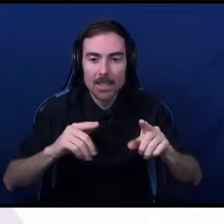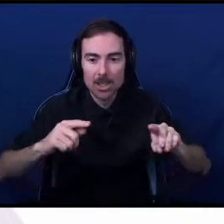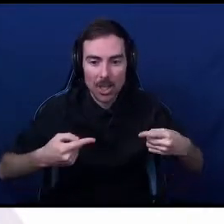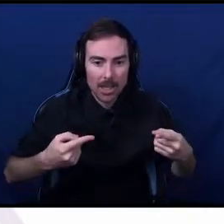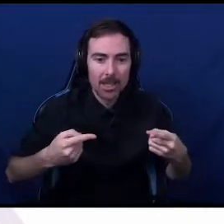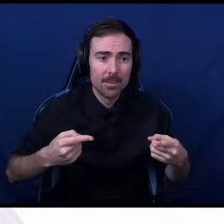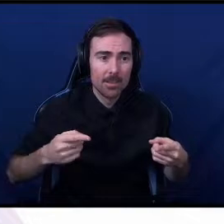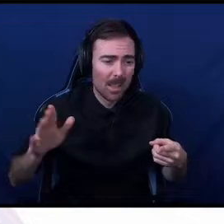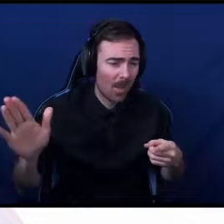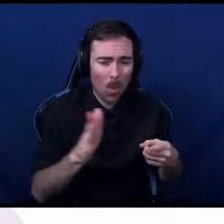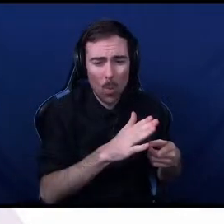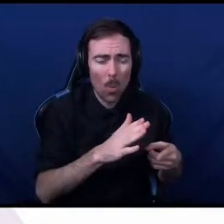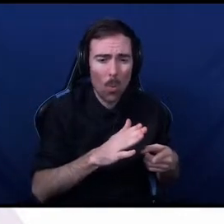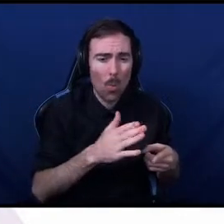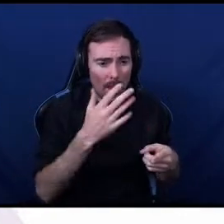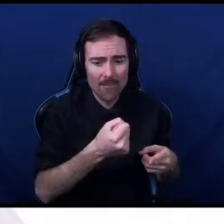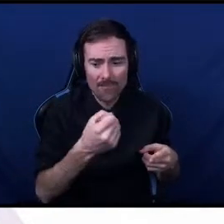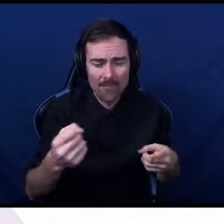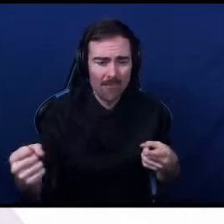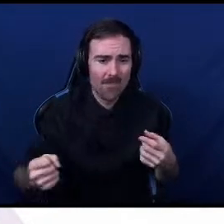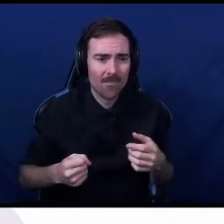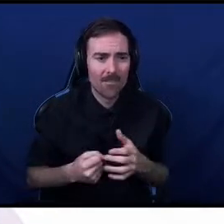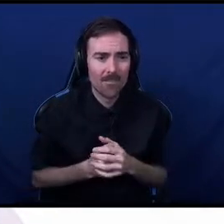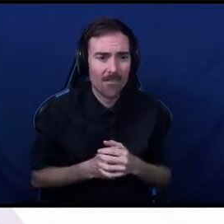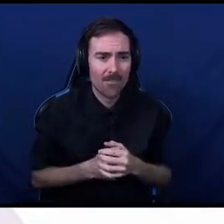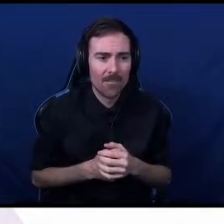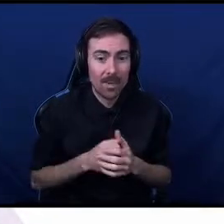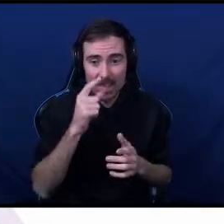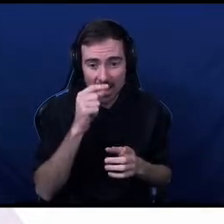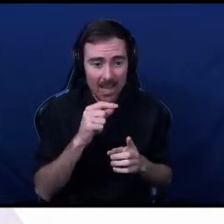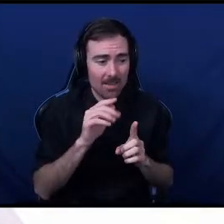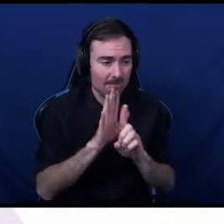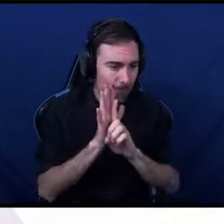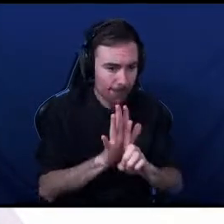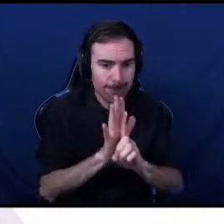face is a driving force for innovation. And that's exactly